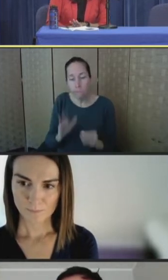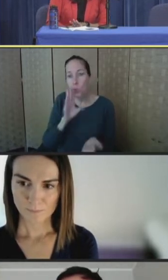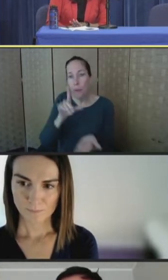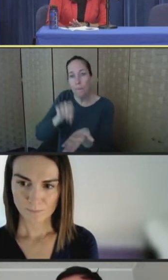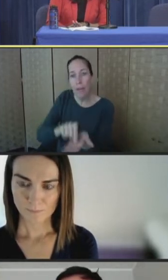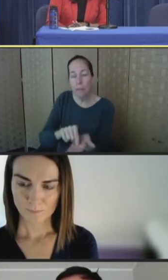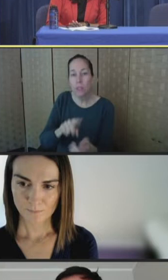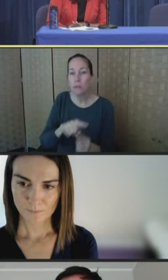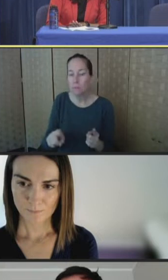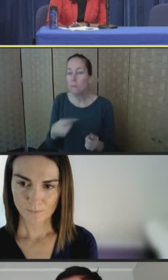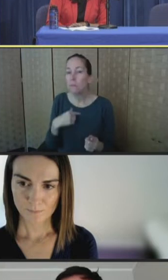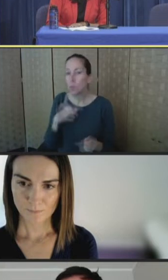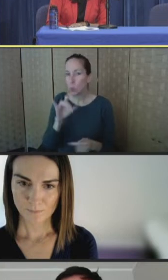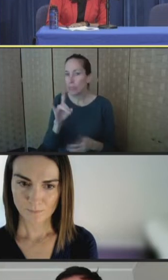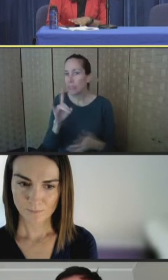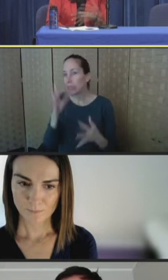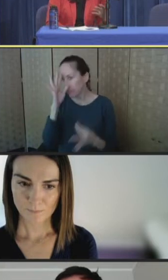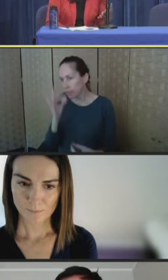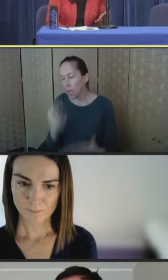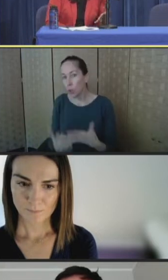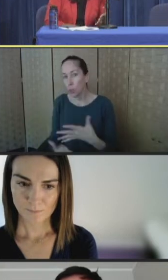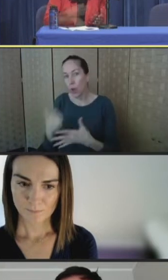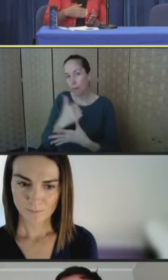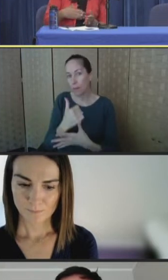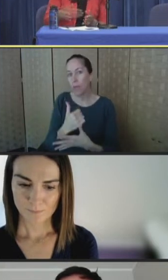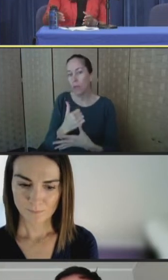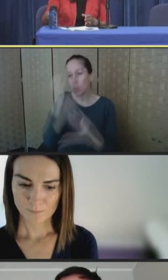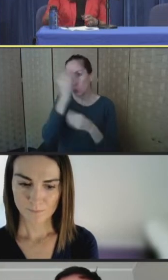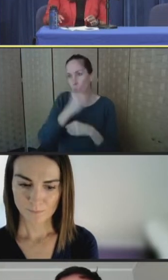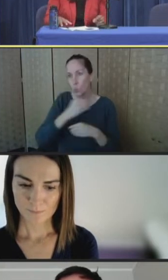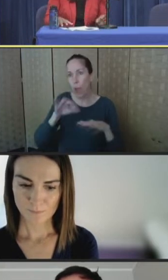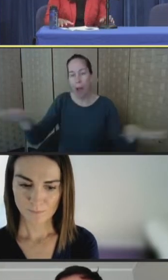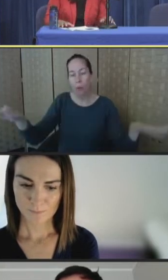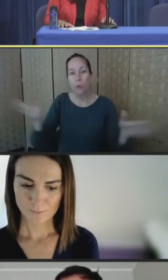to get that information out, not just for prior years but also going forward. So,